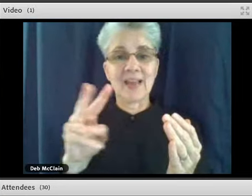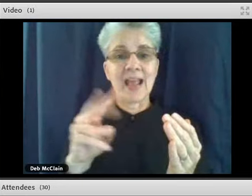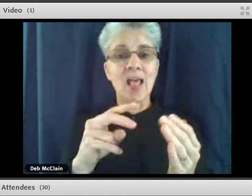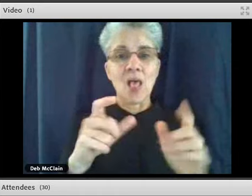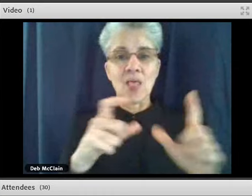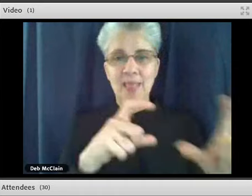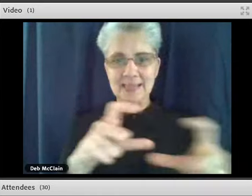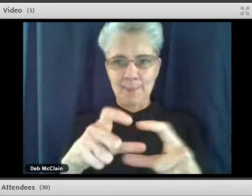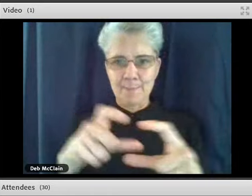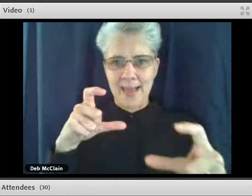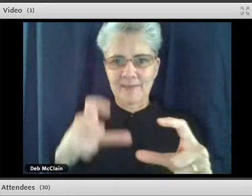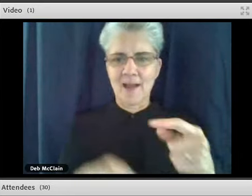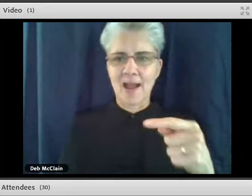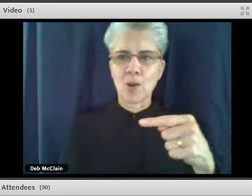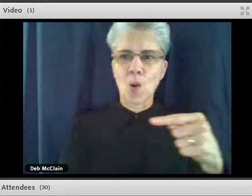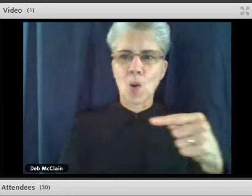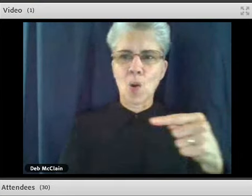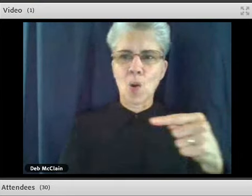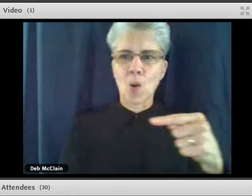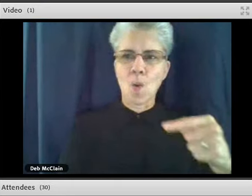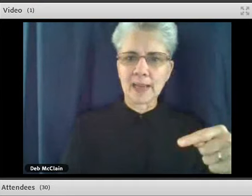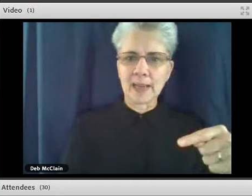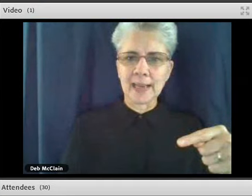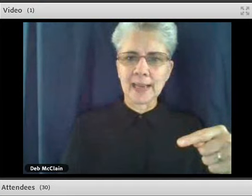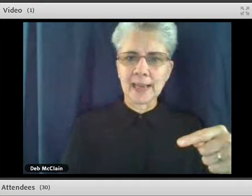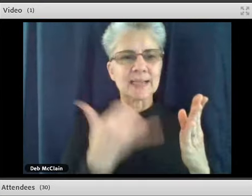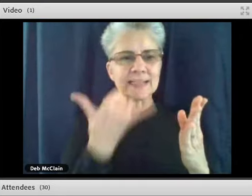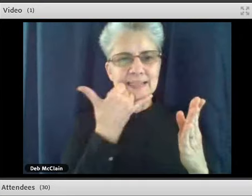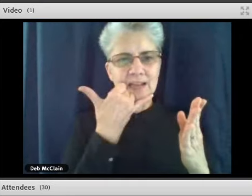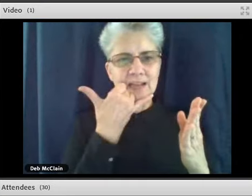We had large-print books, the CCTV, which is the magnifier, over here,